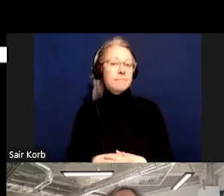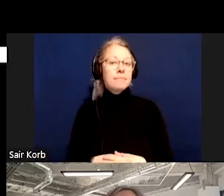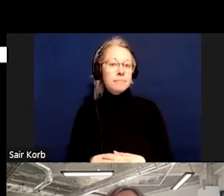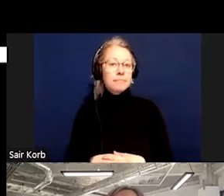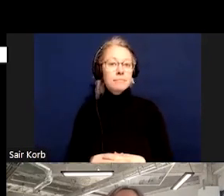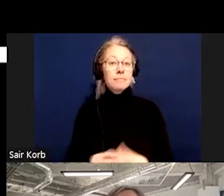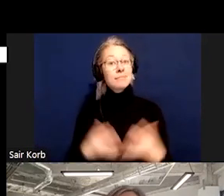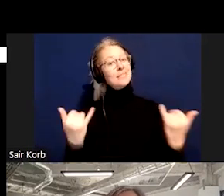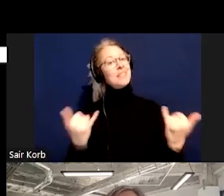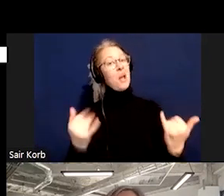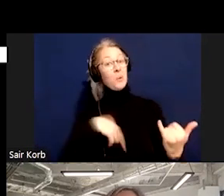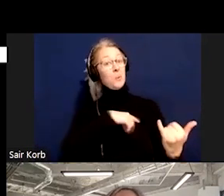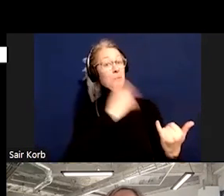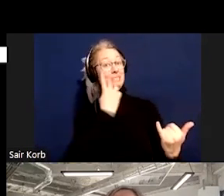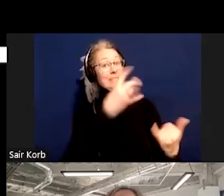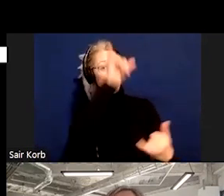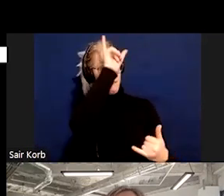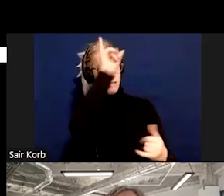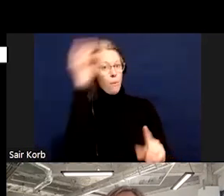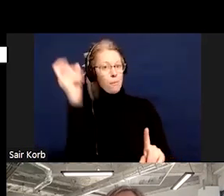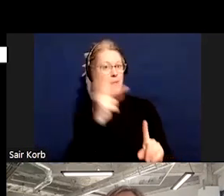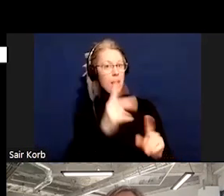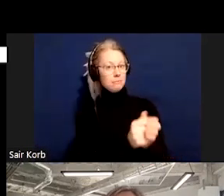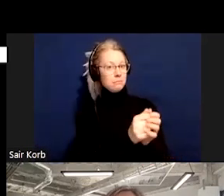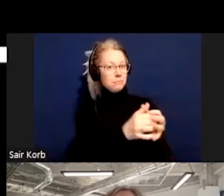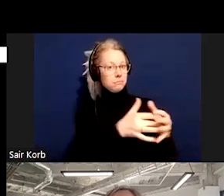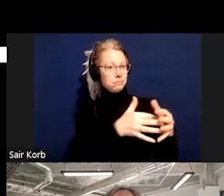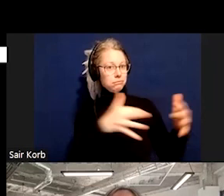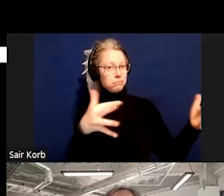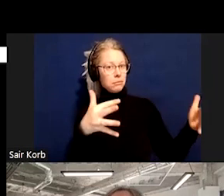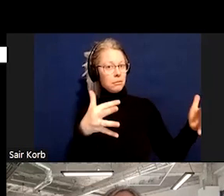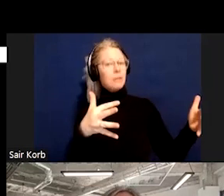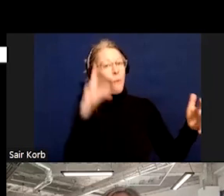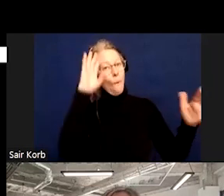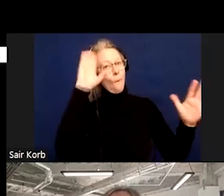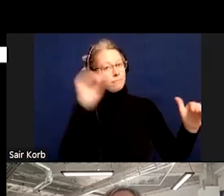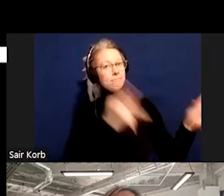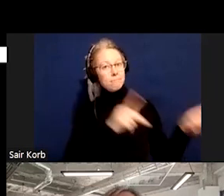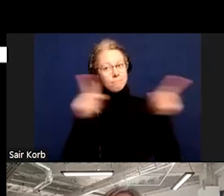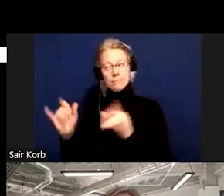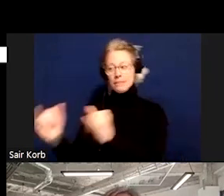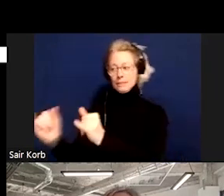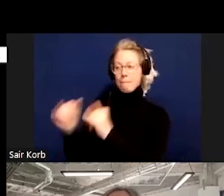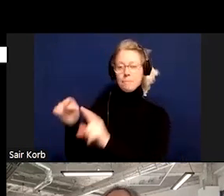return of the buffalo to this area, and the return of those plant species and some of